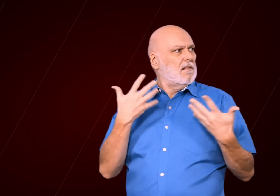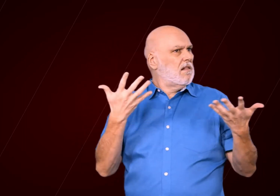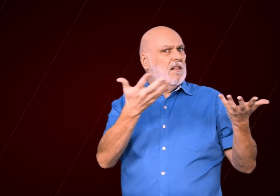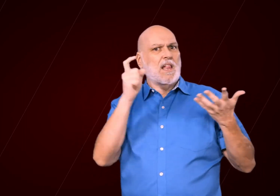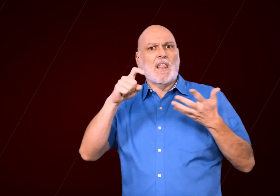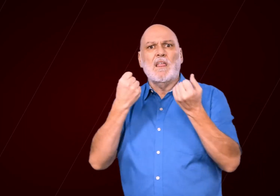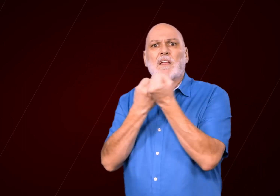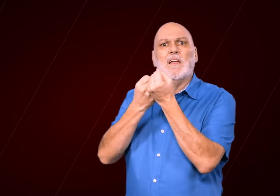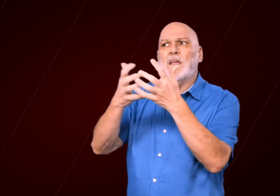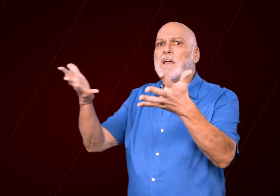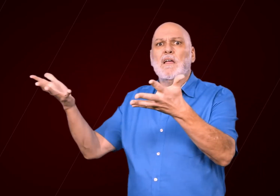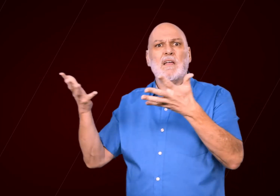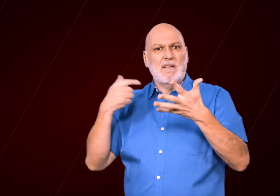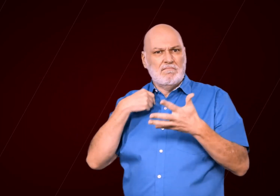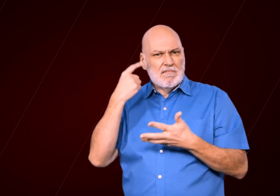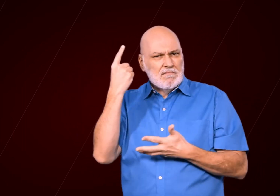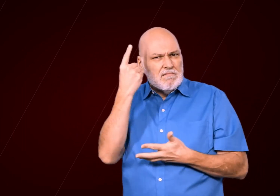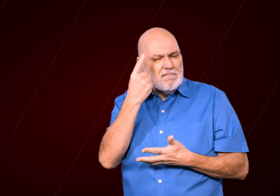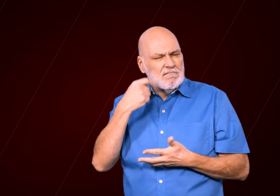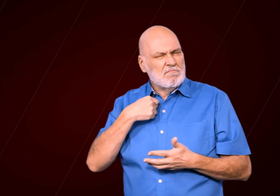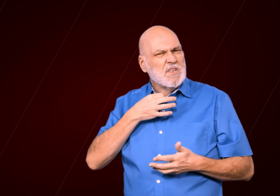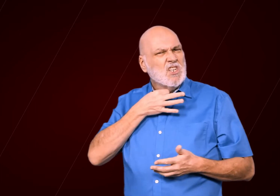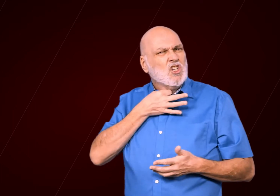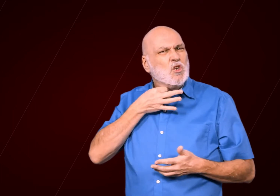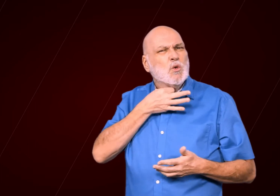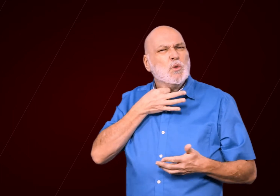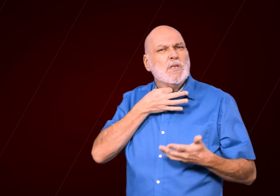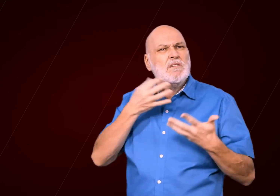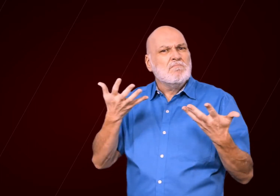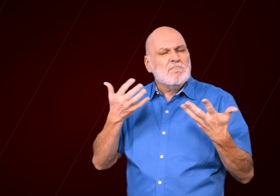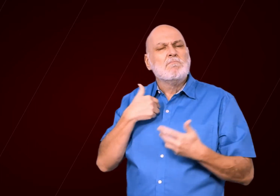That made me wonder,